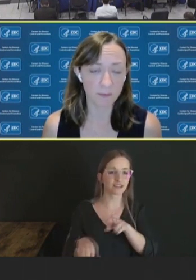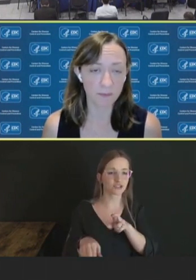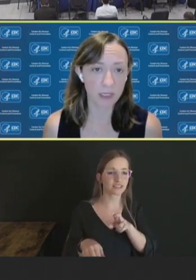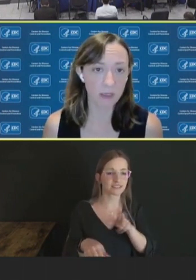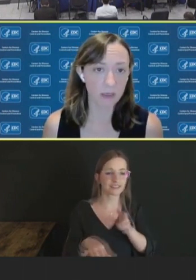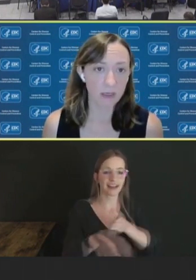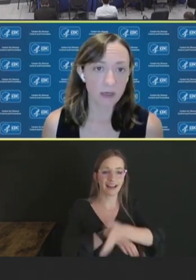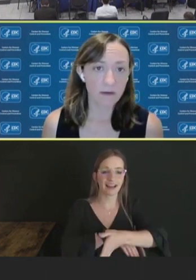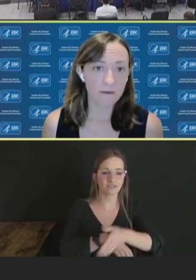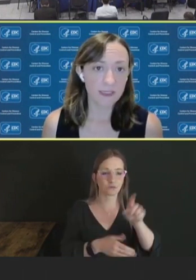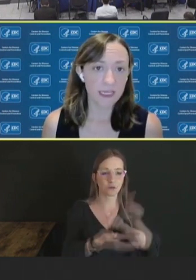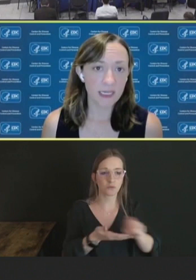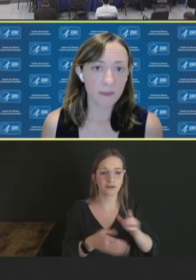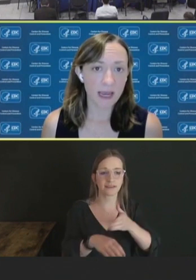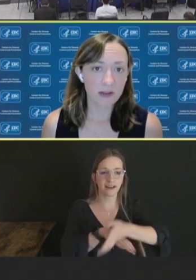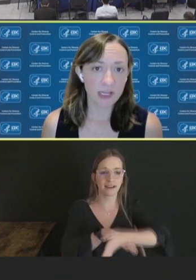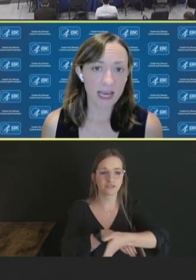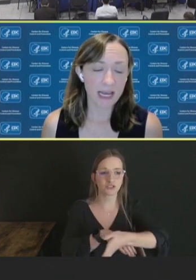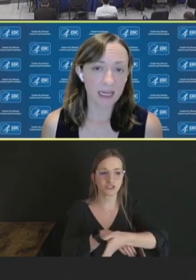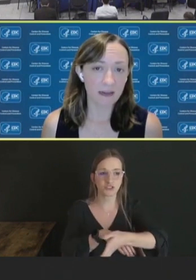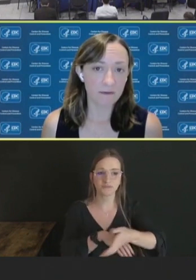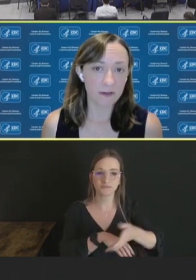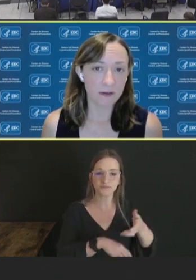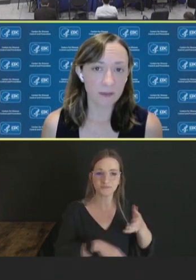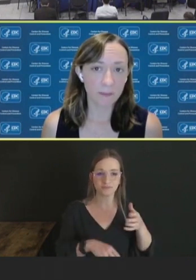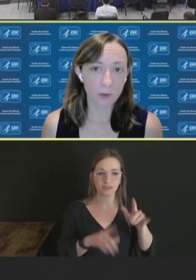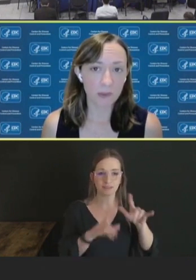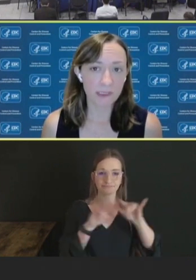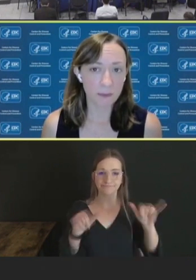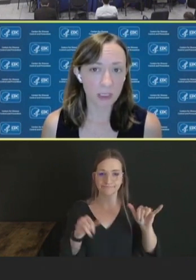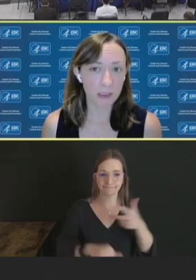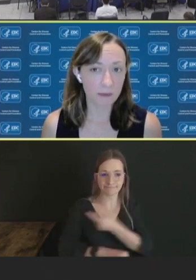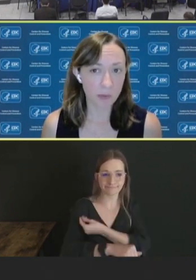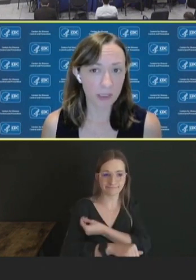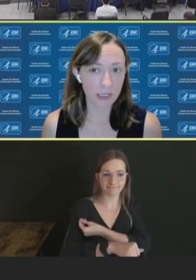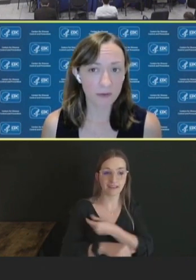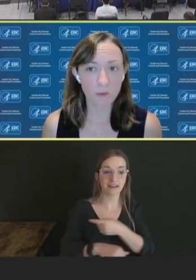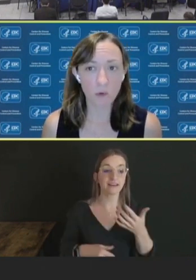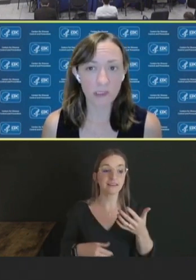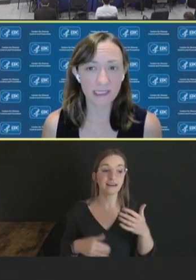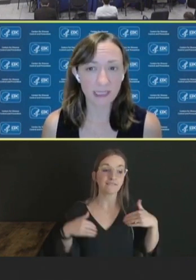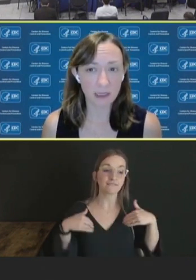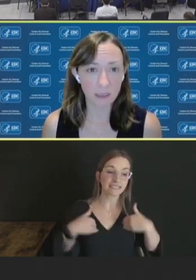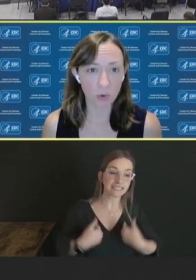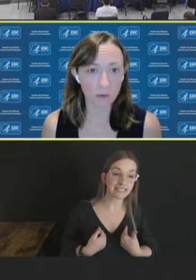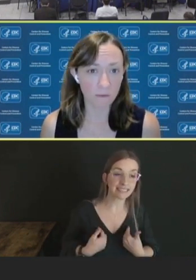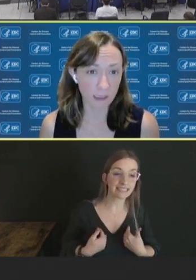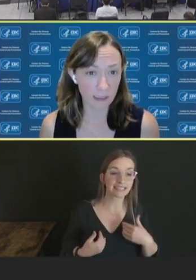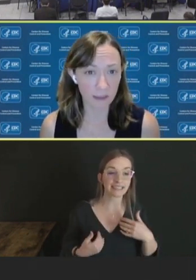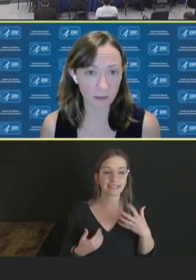Fatigue, myalgia, headache, and fever were similarly reported or slightly more frequently